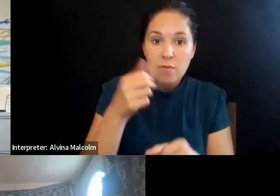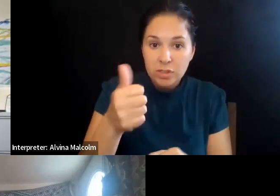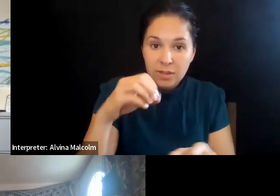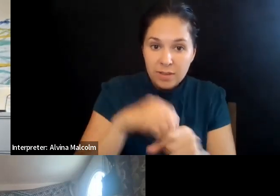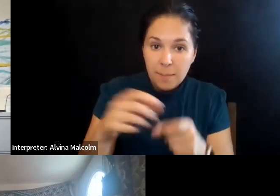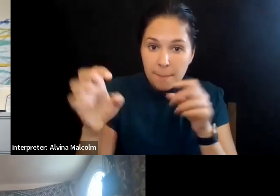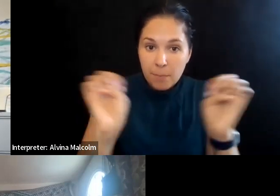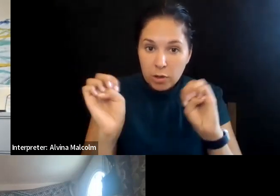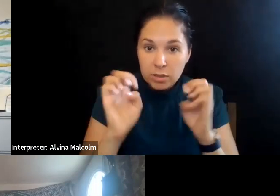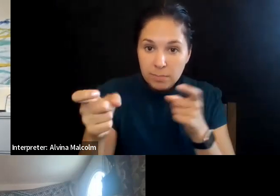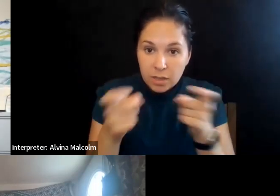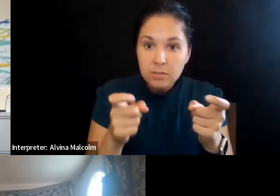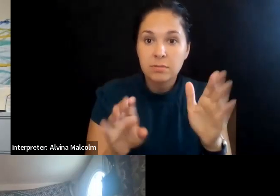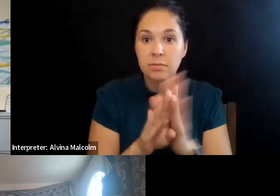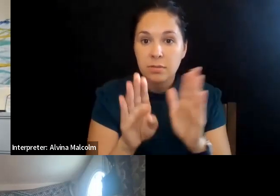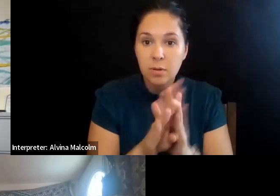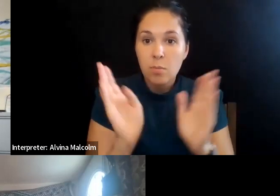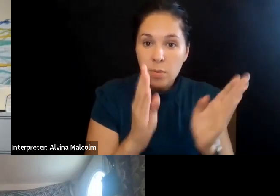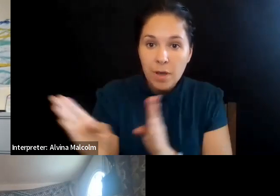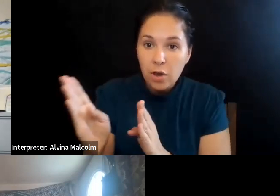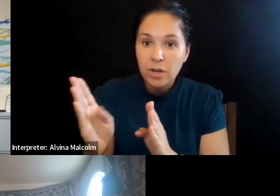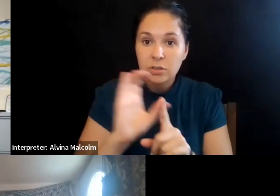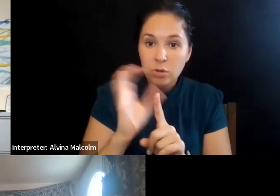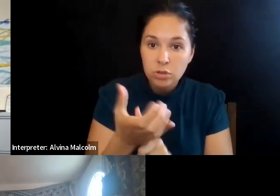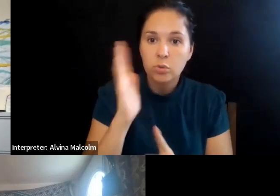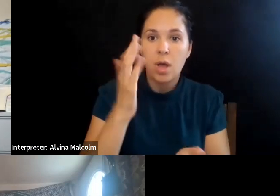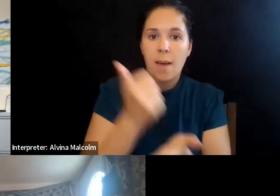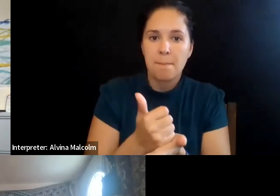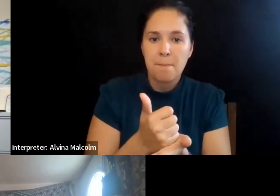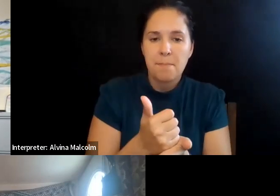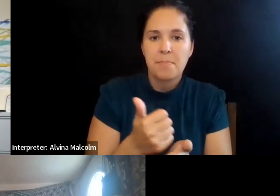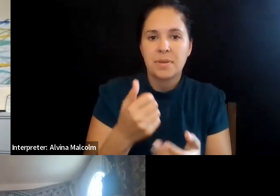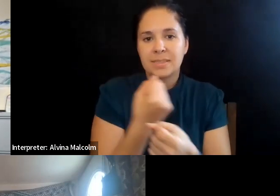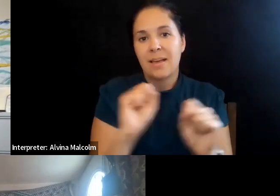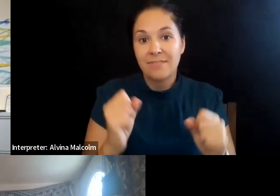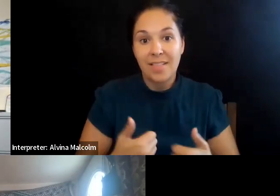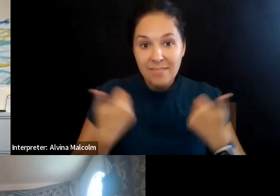worse. But by doing things like Beth is doing and we're here to support, involving yourselves and emergency